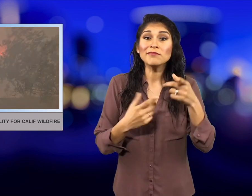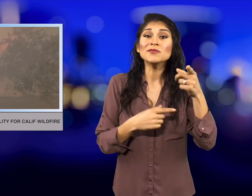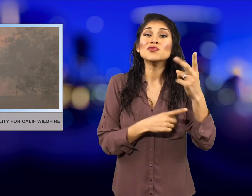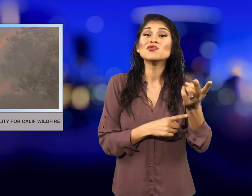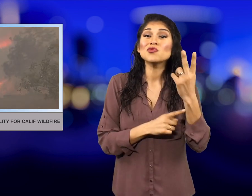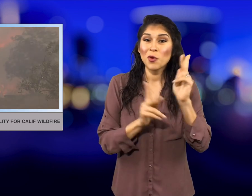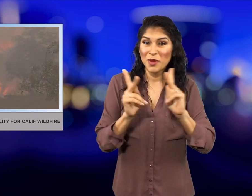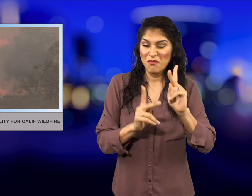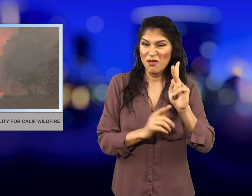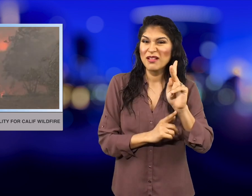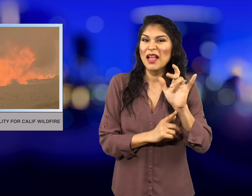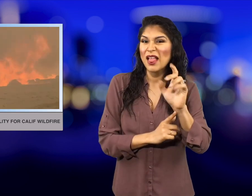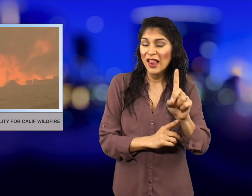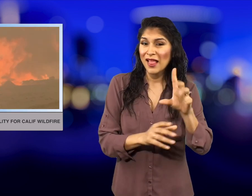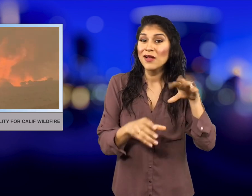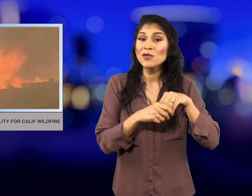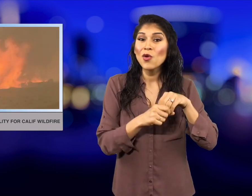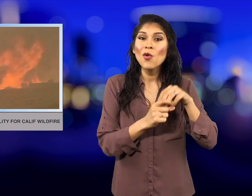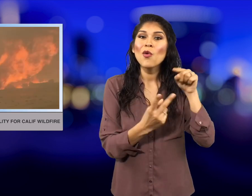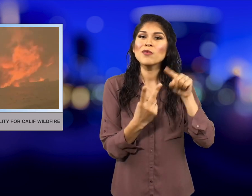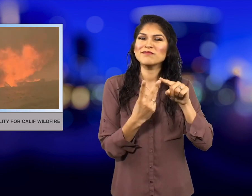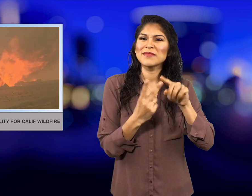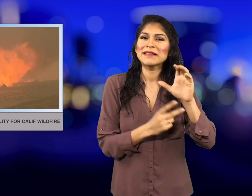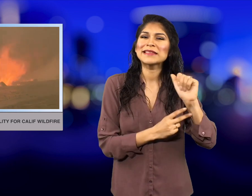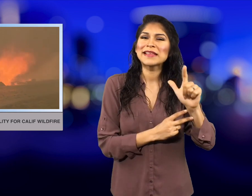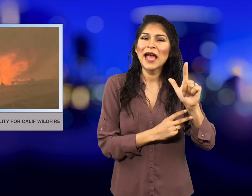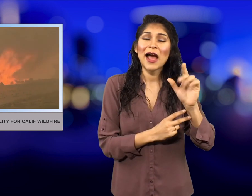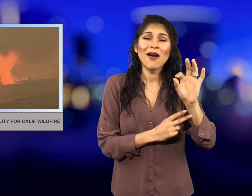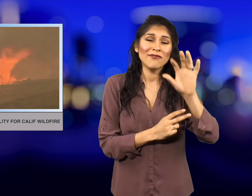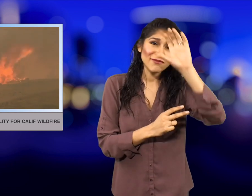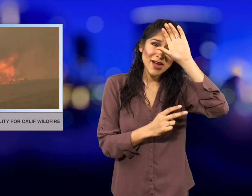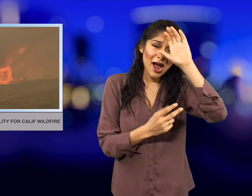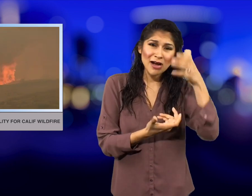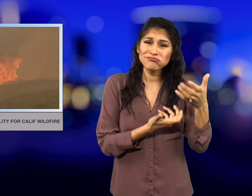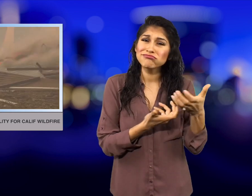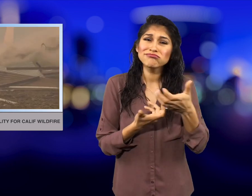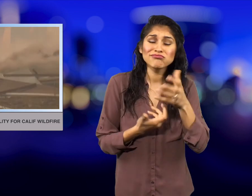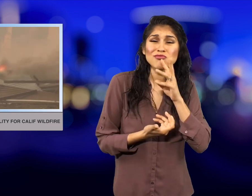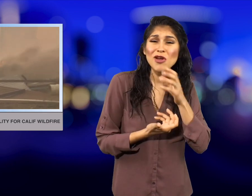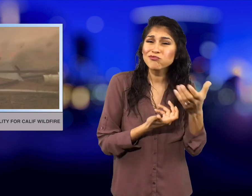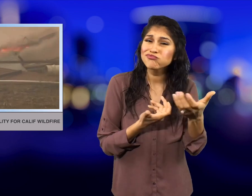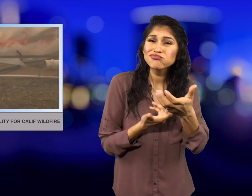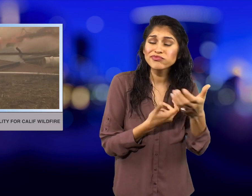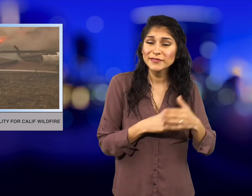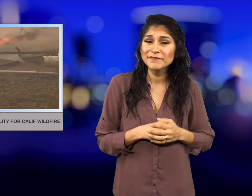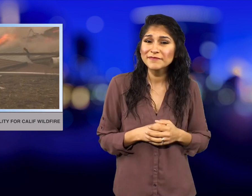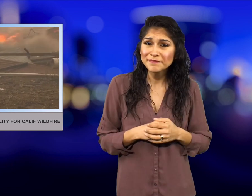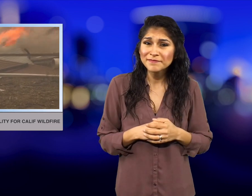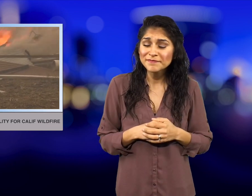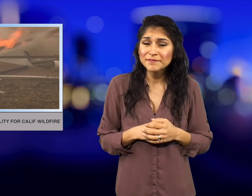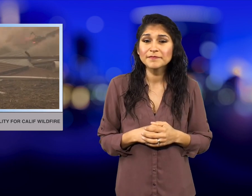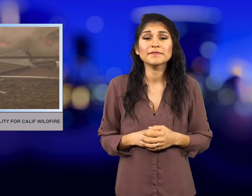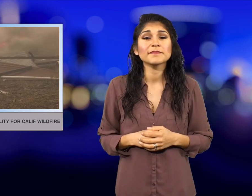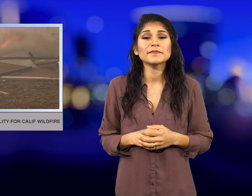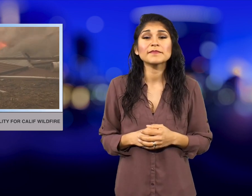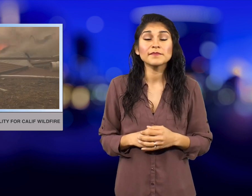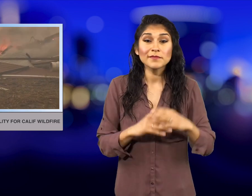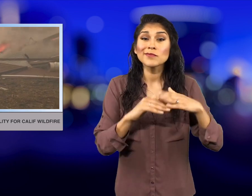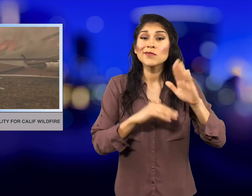Two people were killed including a Cal fire engineer who was fighting the fire.